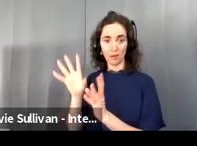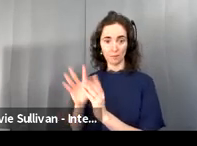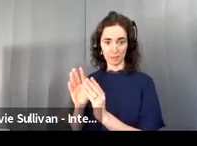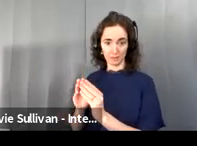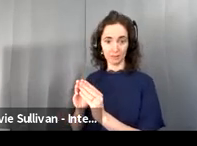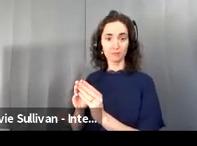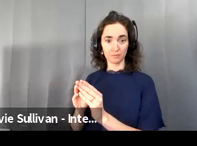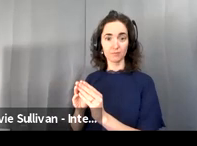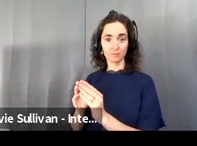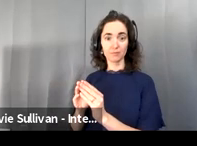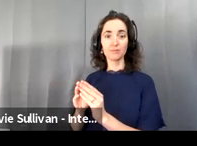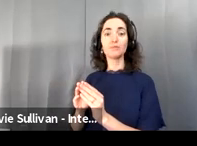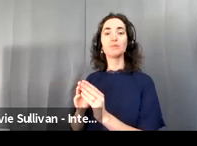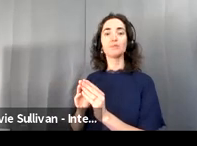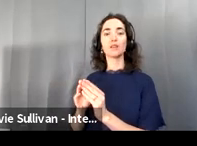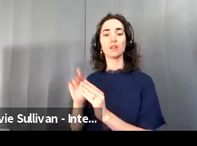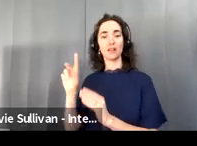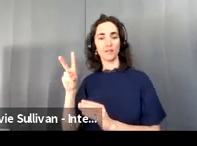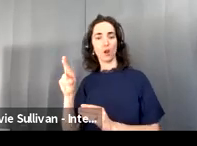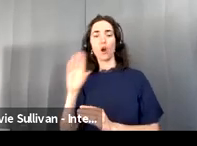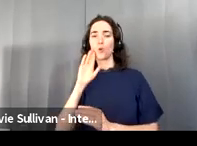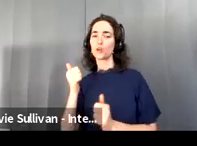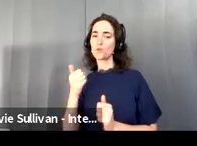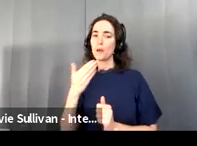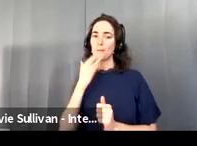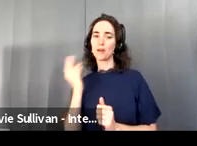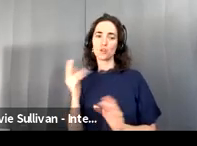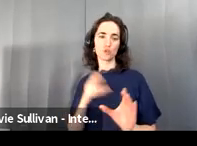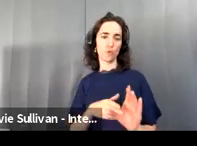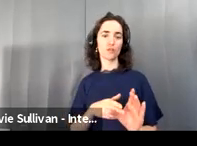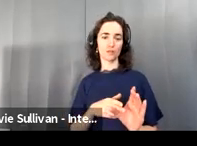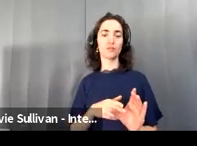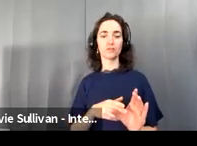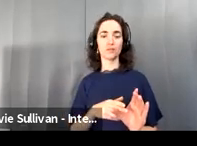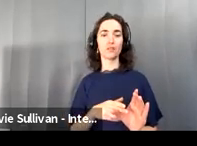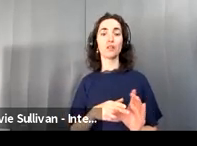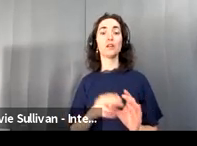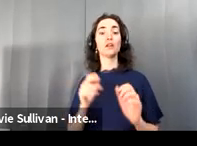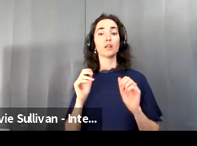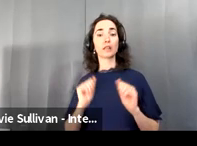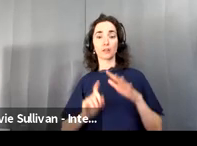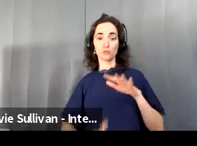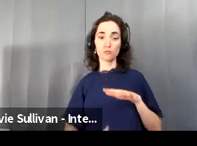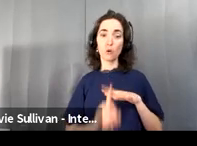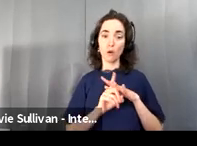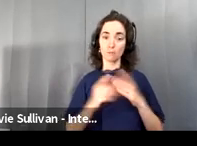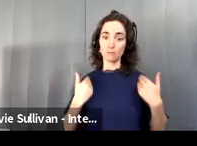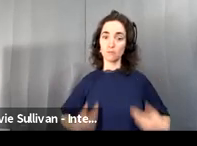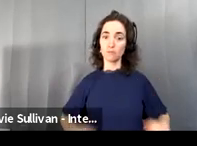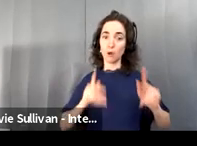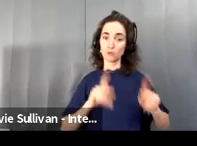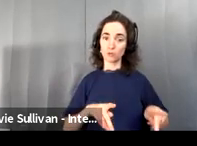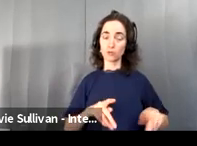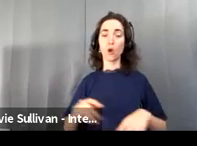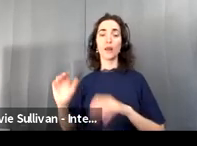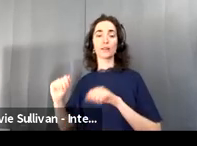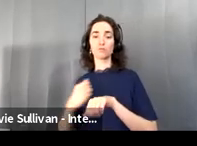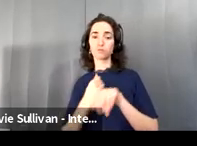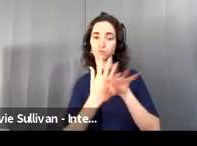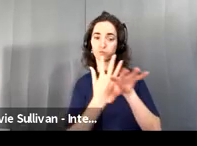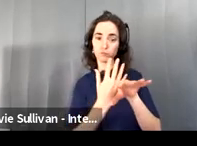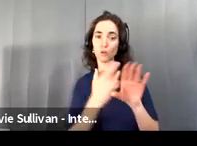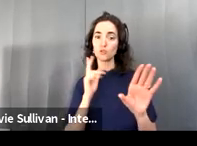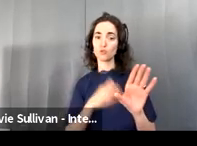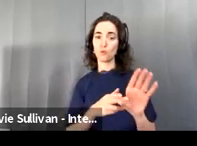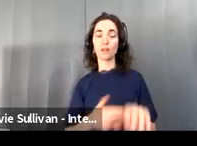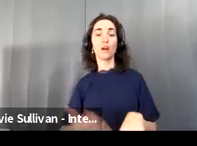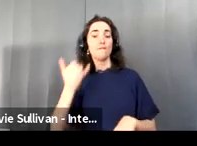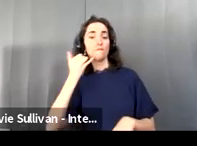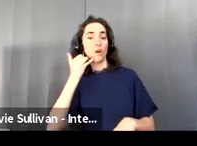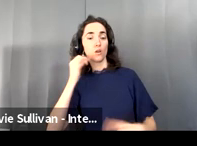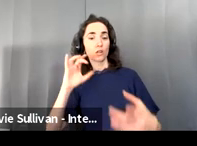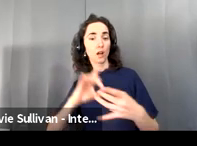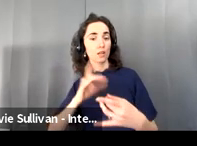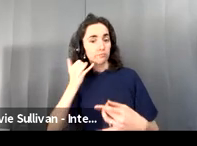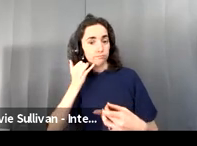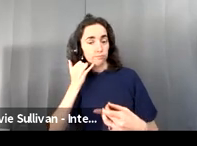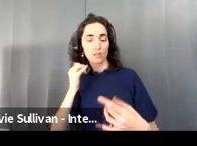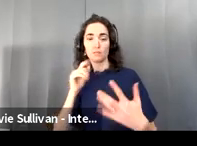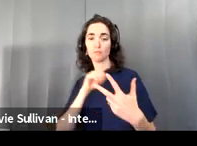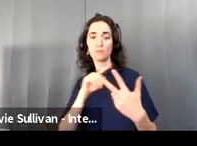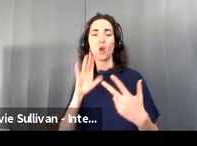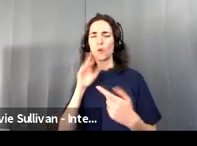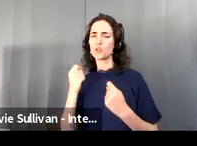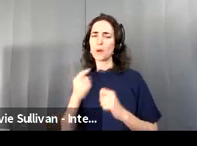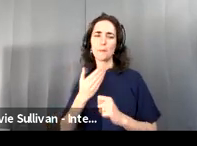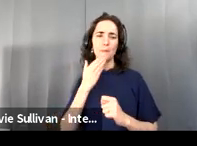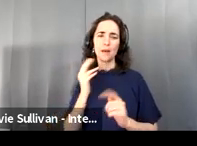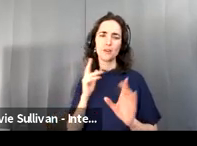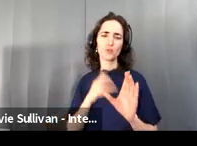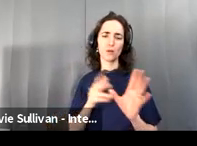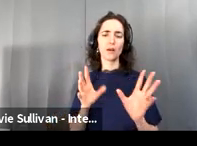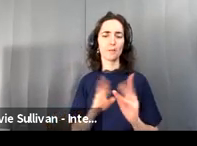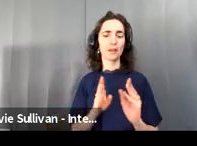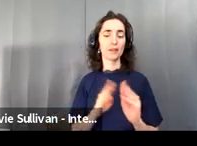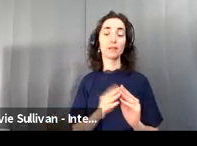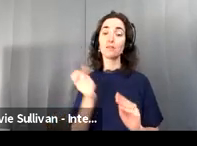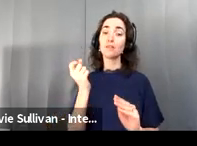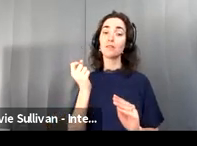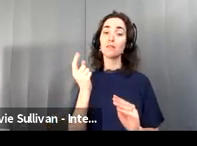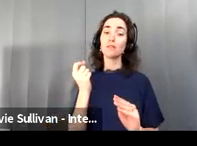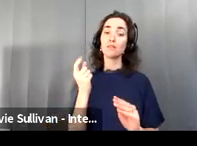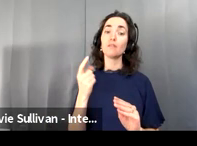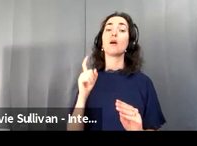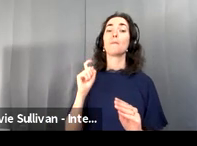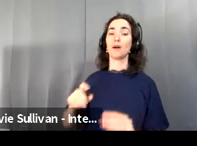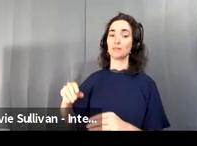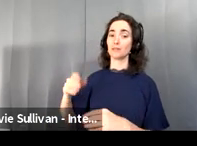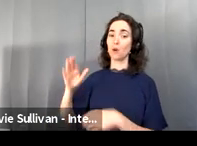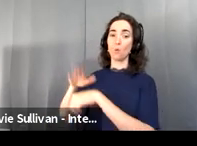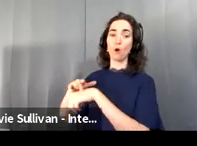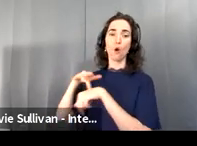They will make every effort to attend the meeting, and they can do it in person they might do it virtually, they may do it by phone, but they will make every effort to be able to attend a meeting, as long as they have that timely notice of a meeting.